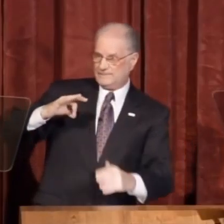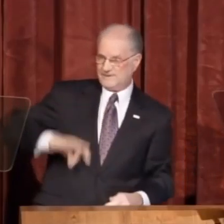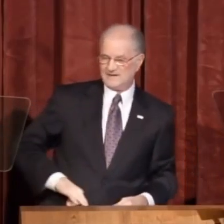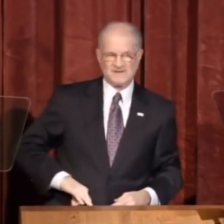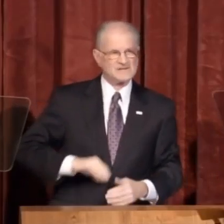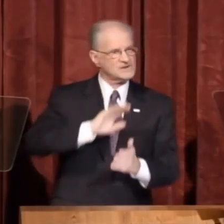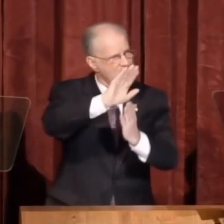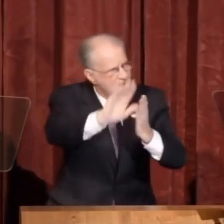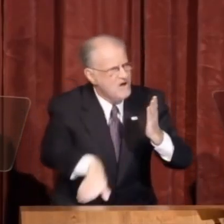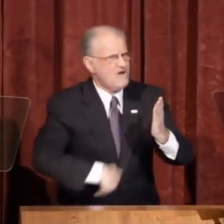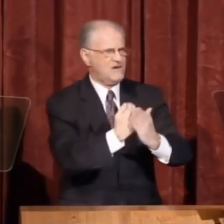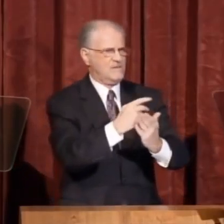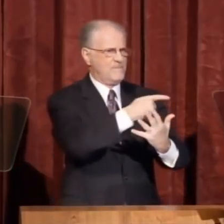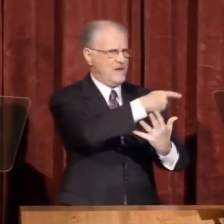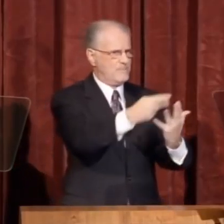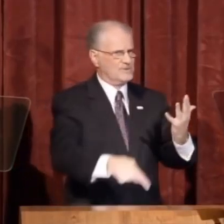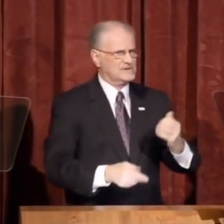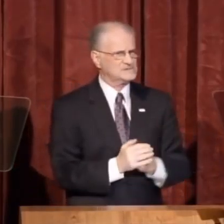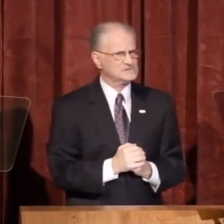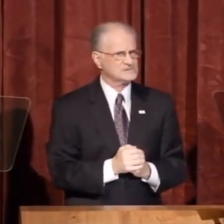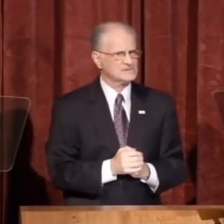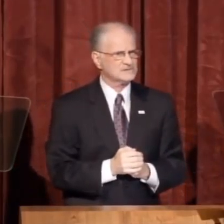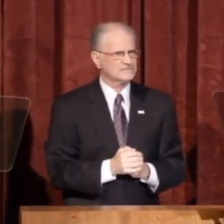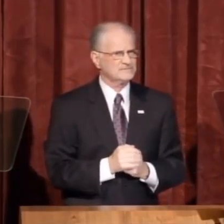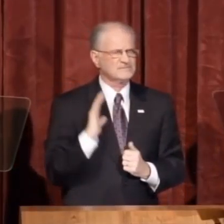We want to prepare students to enter